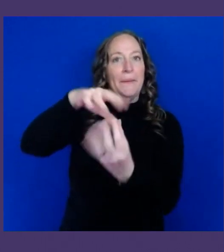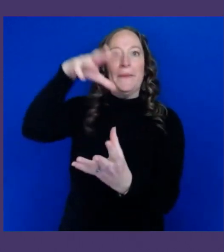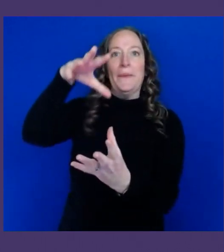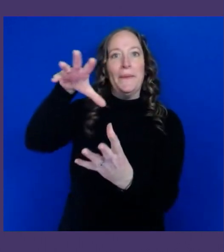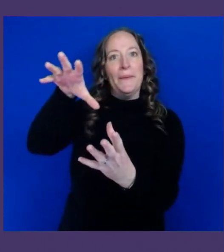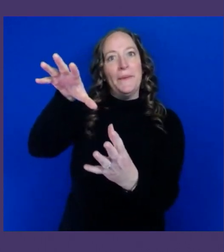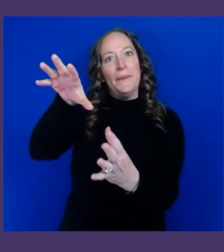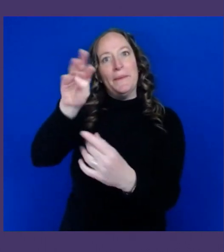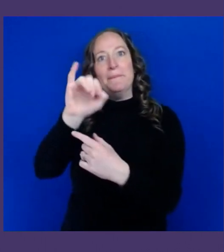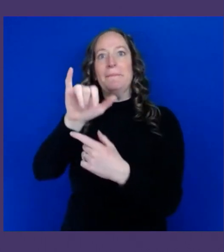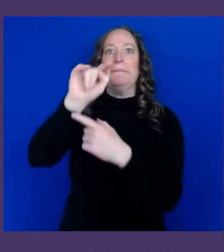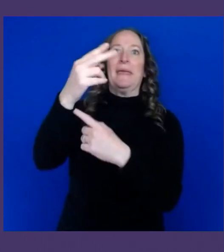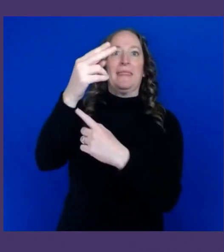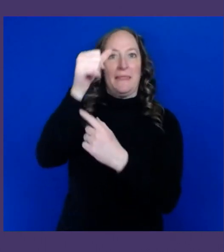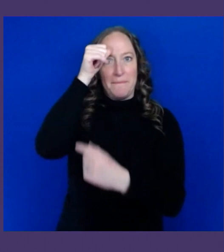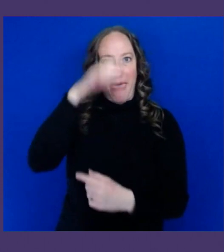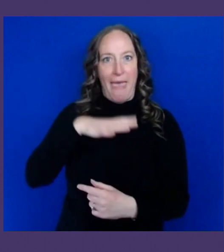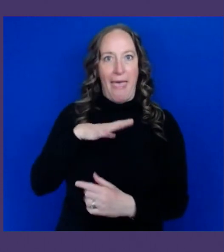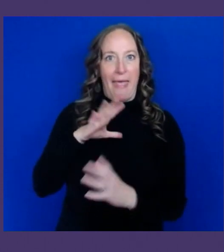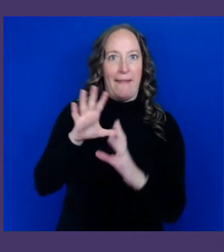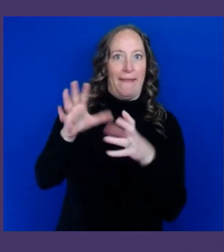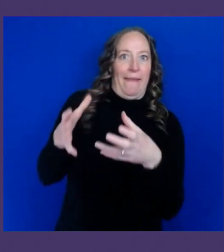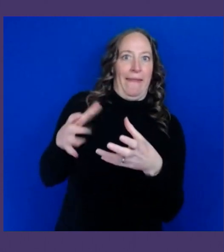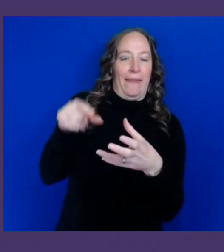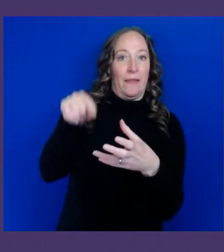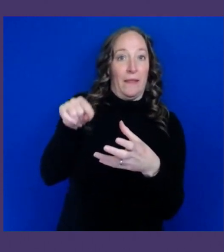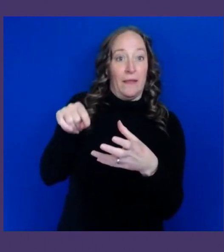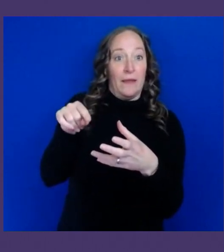Then everything that digresses away from